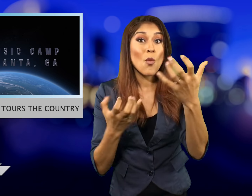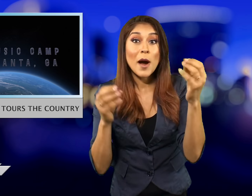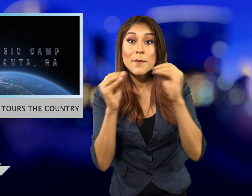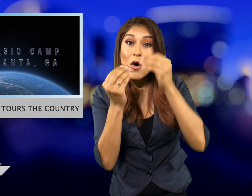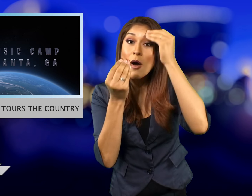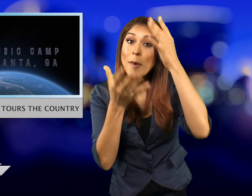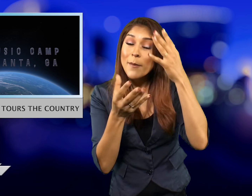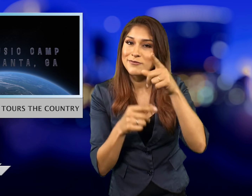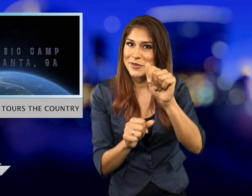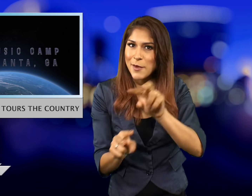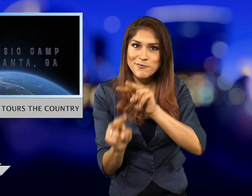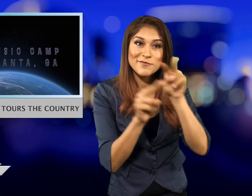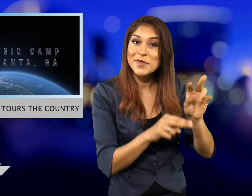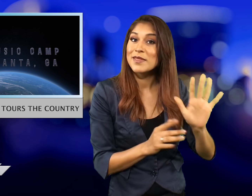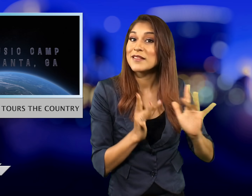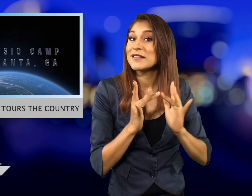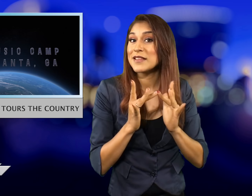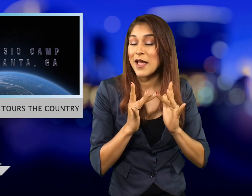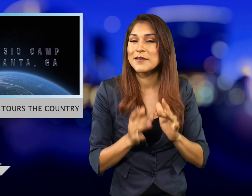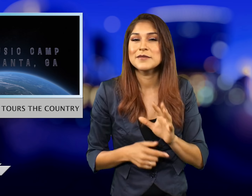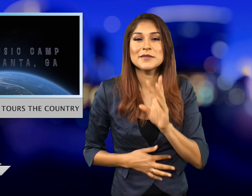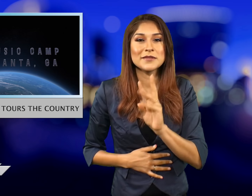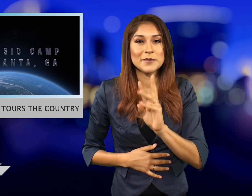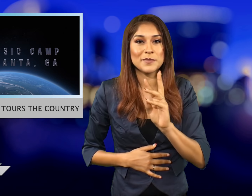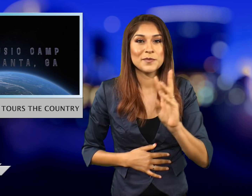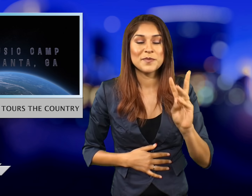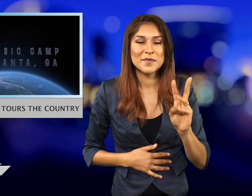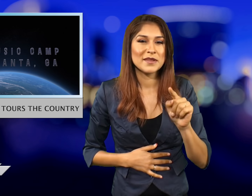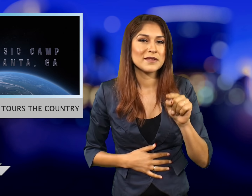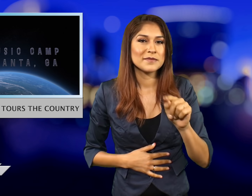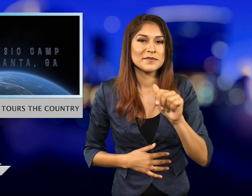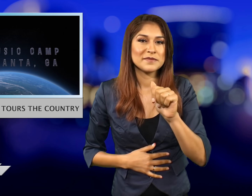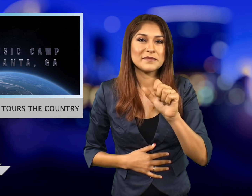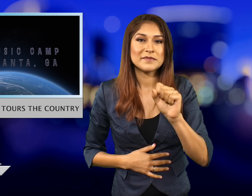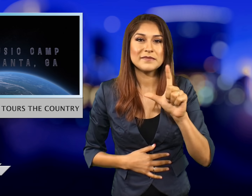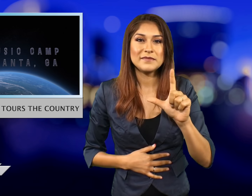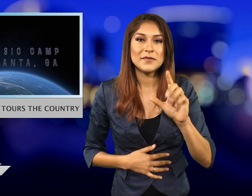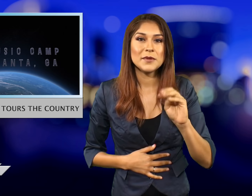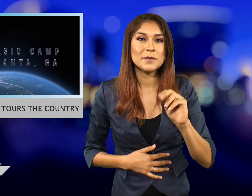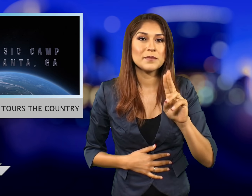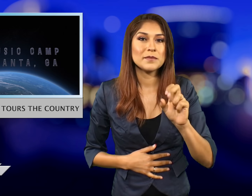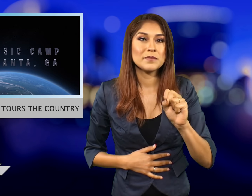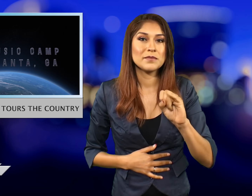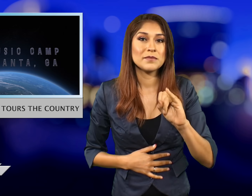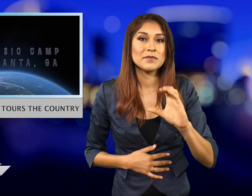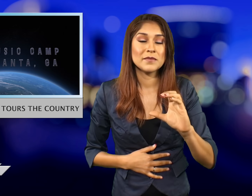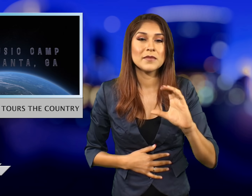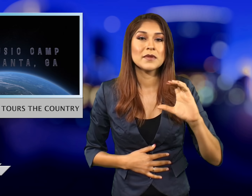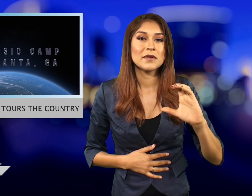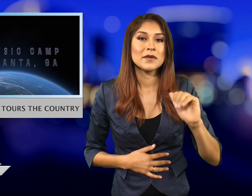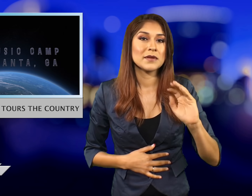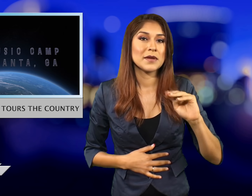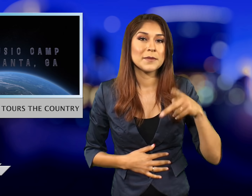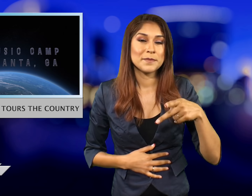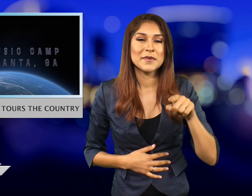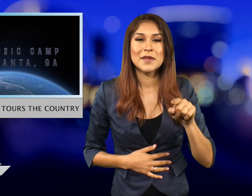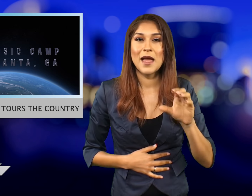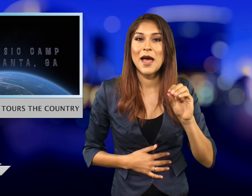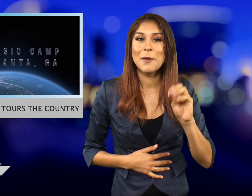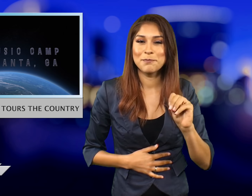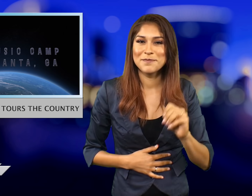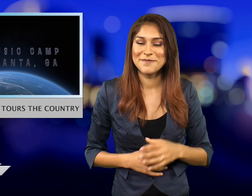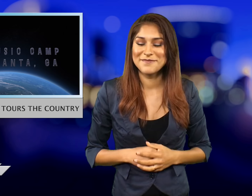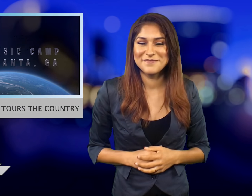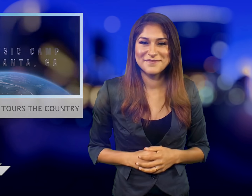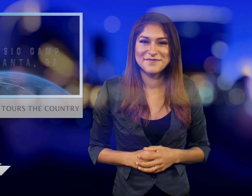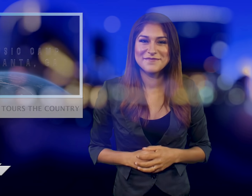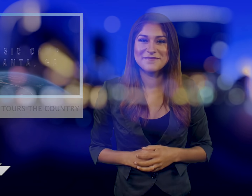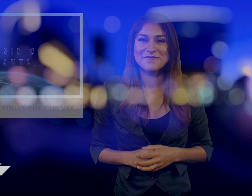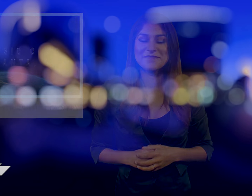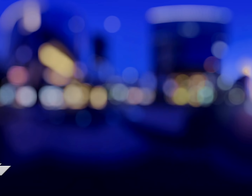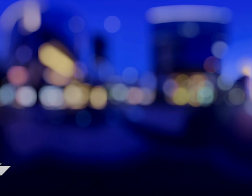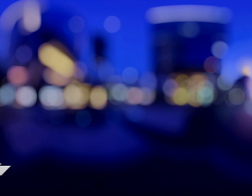Be sure to check out www.ASLmusiccamp.com to get more information.